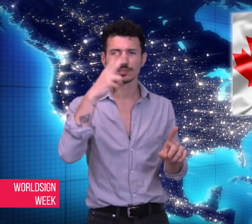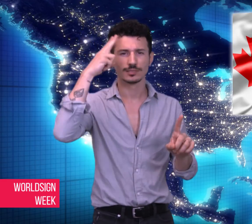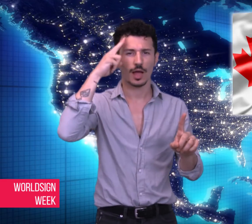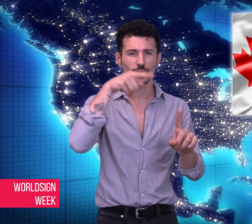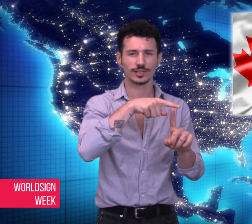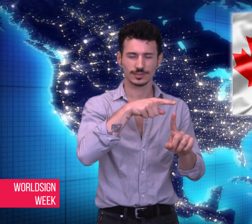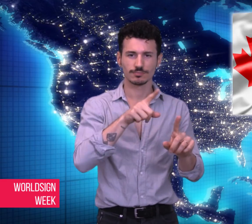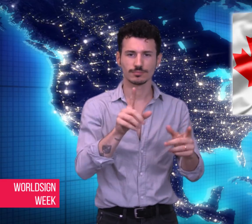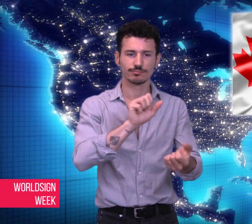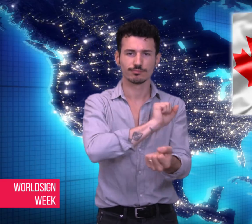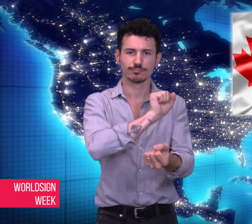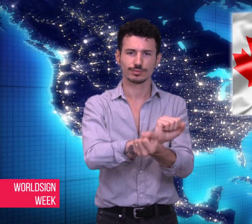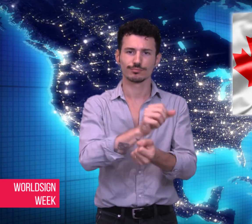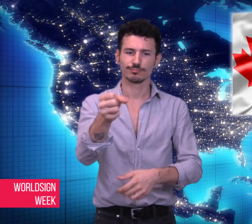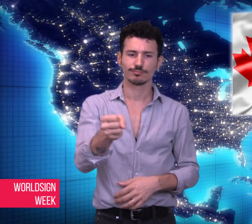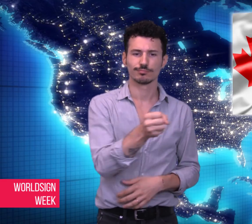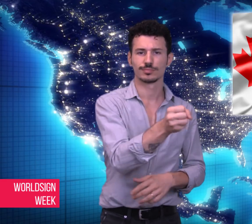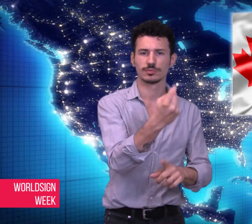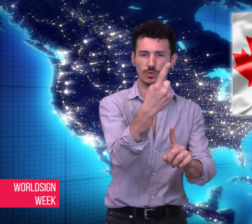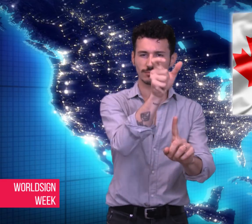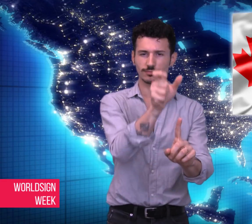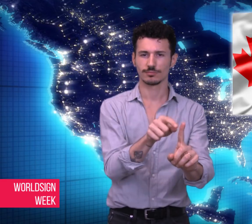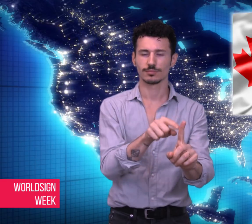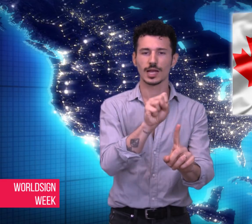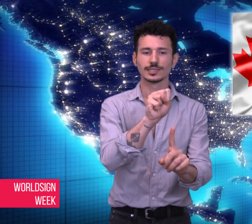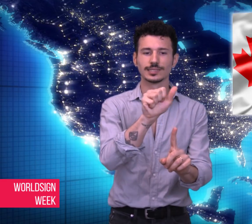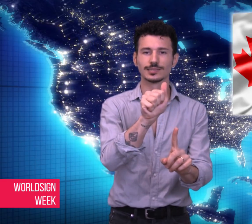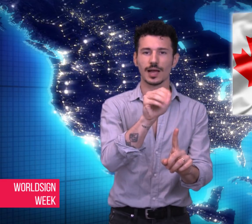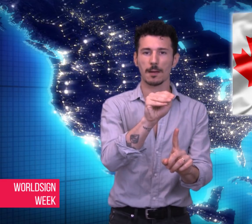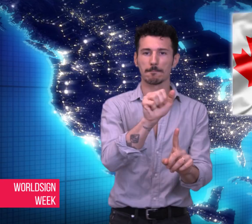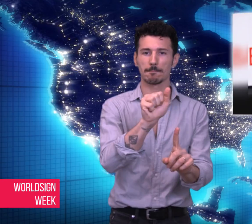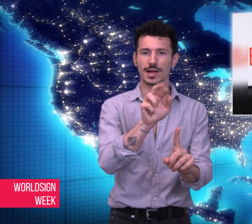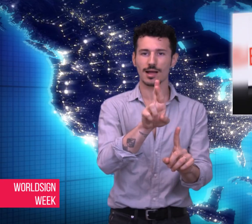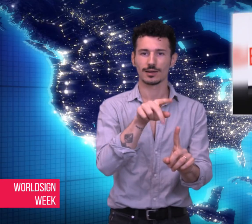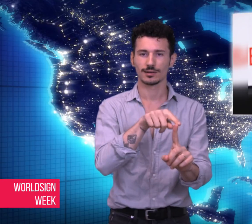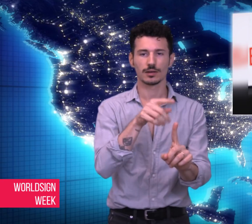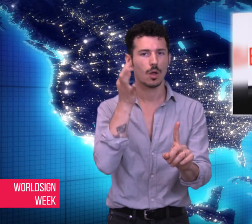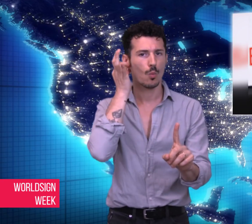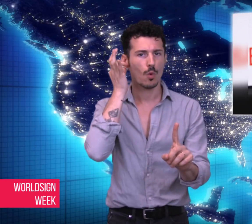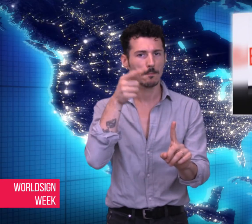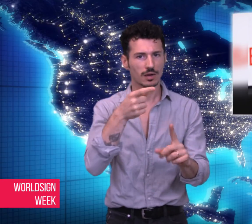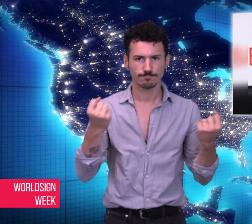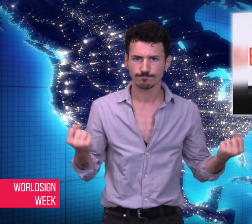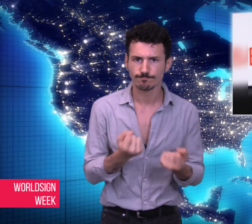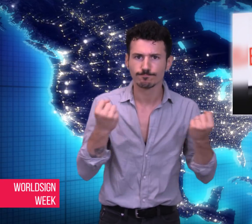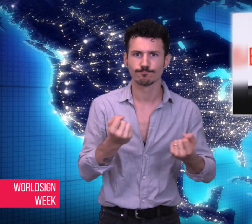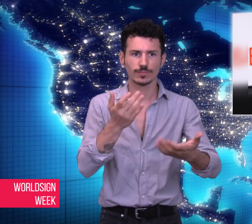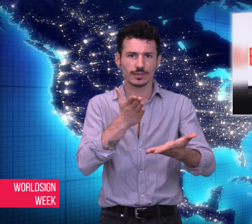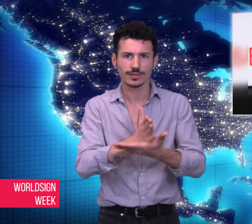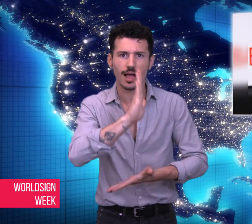was sentenced in May 2014 for insulting Islam on his liberal blog.